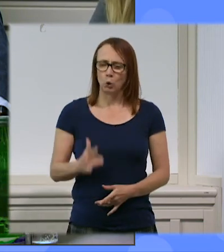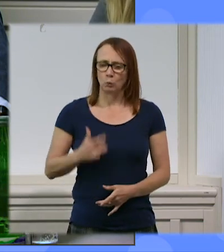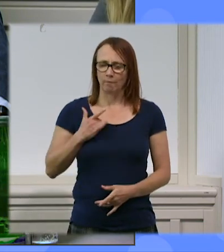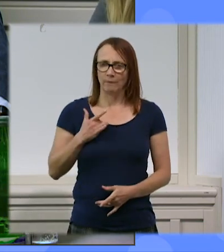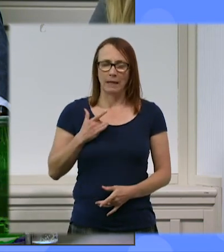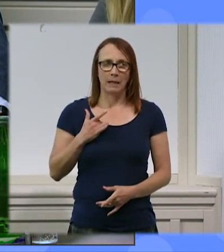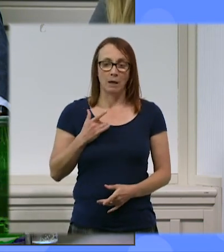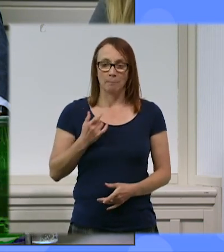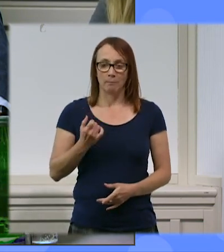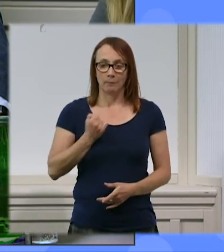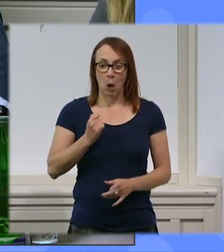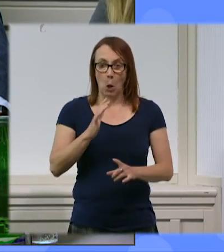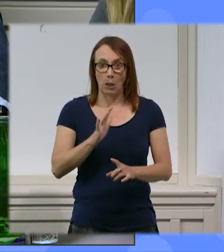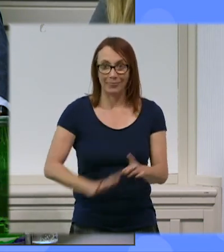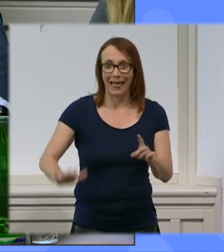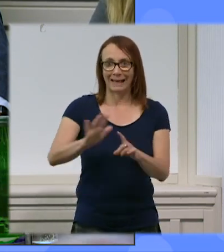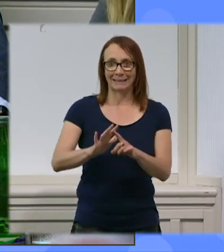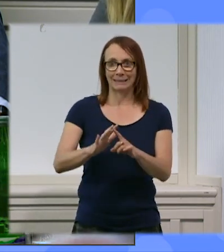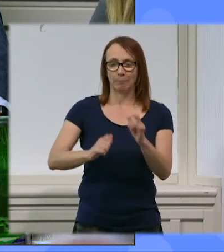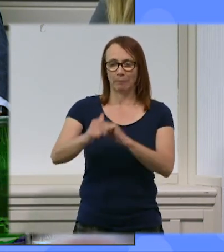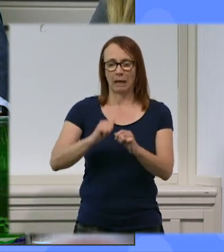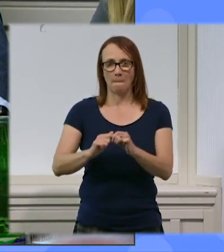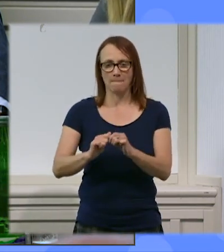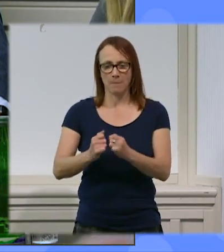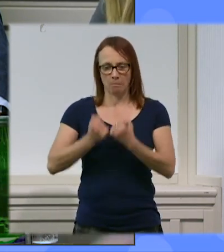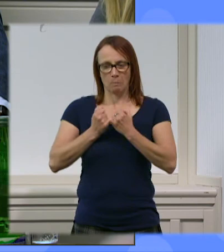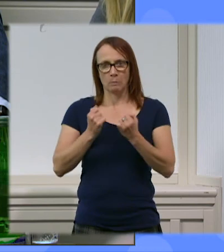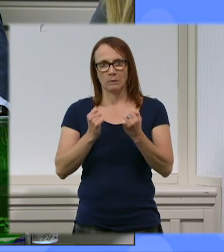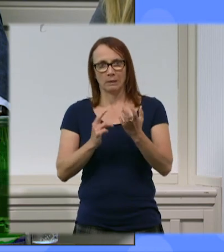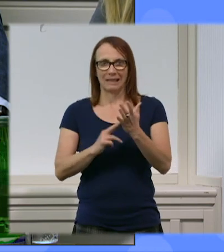land that we so and but the energy that we use and about the banks and food that